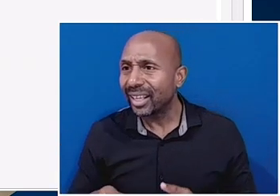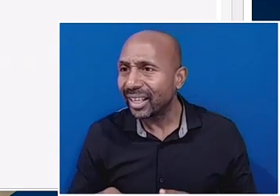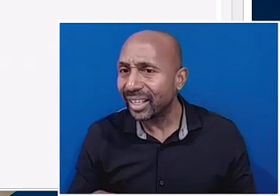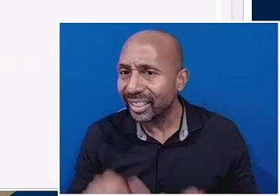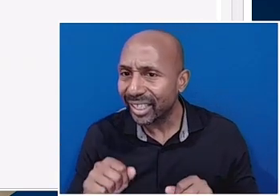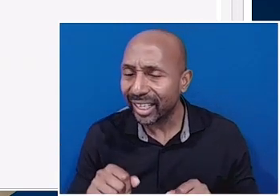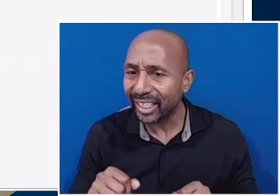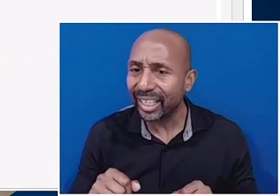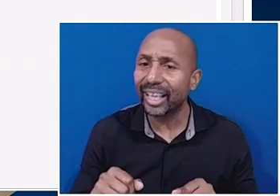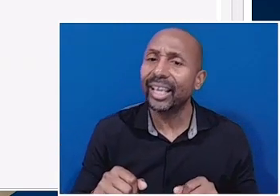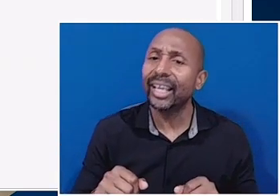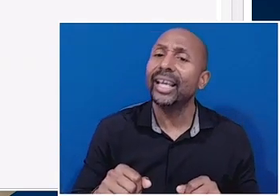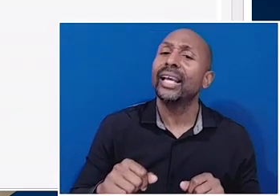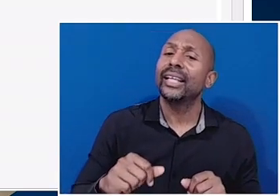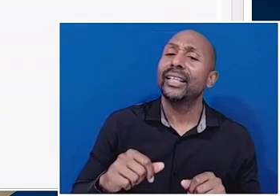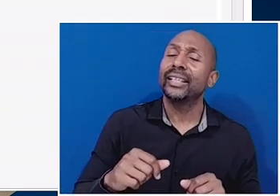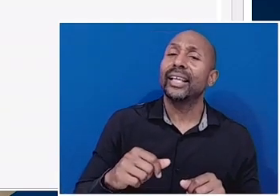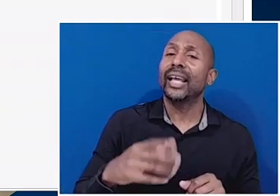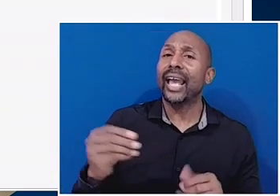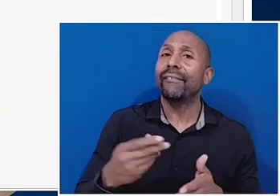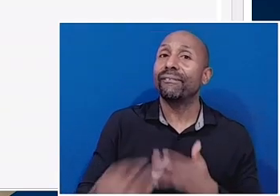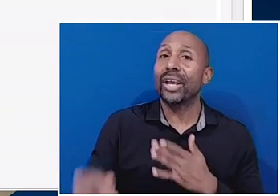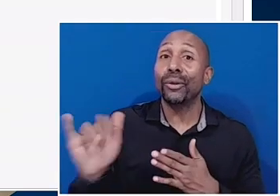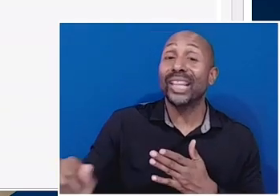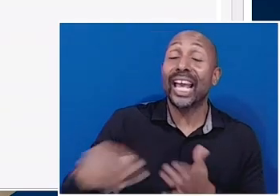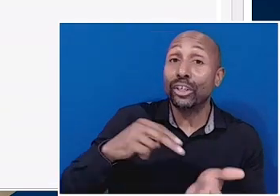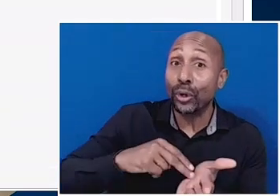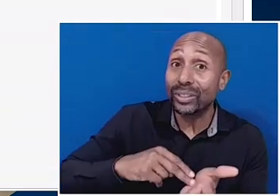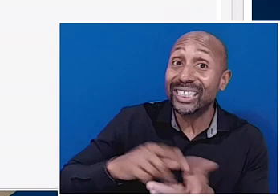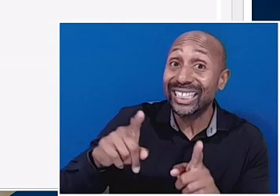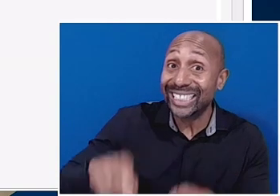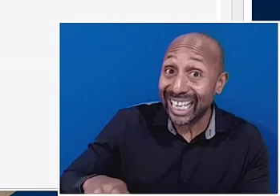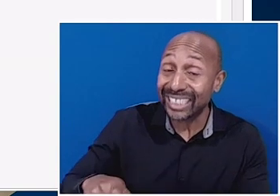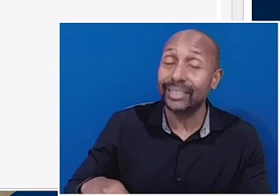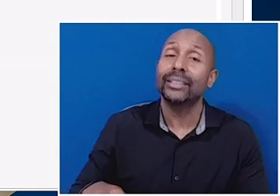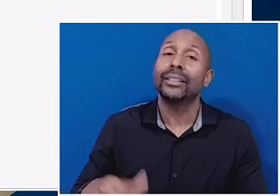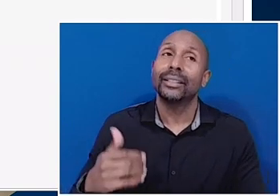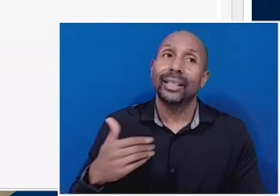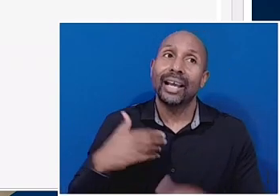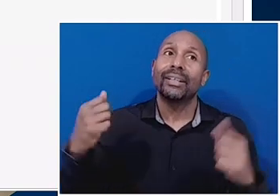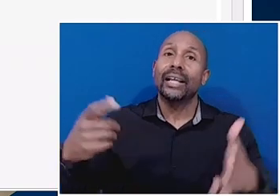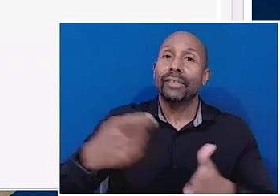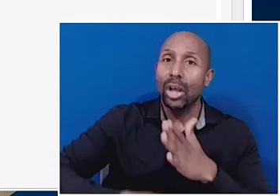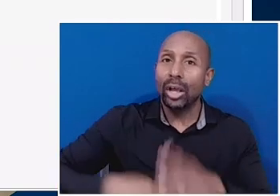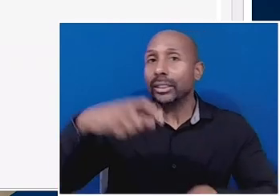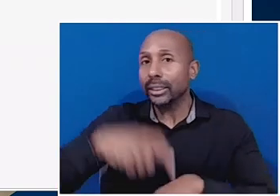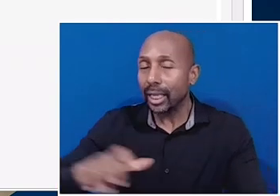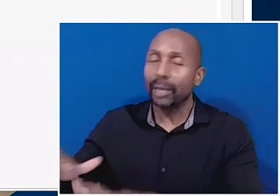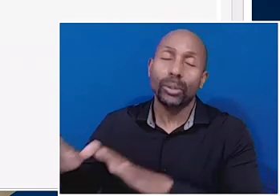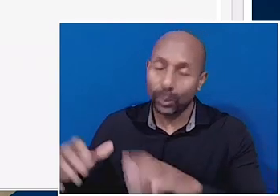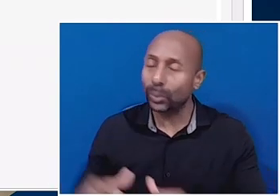comes with time. Like there's a whole host of things here around some of this work. And some of those pieces are built into